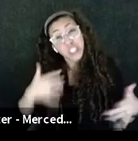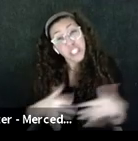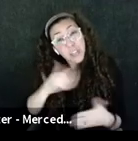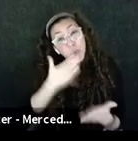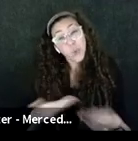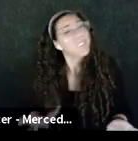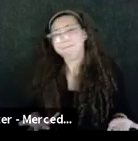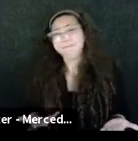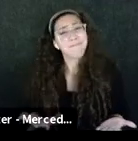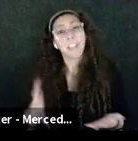Jason Williams: So,